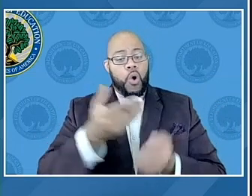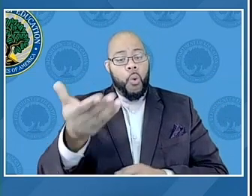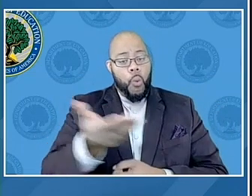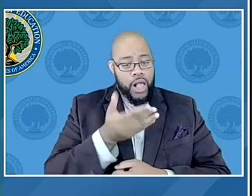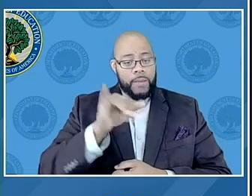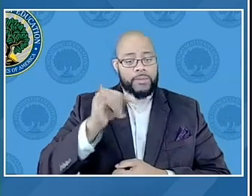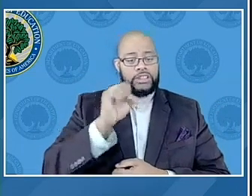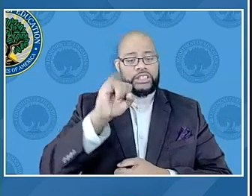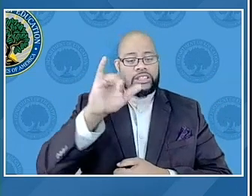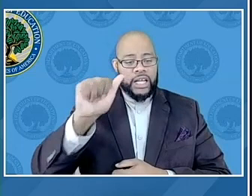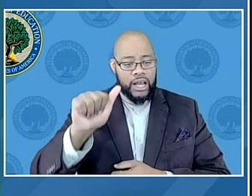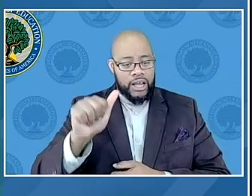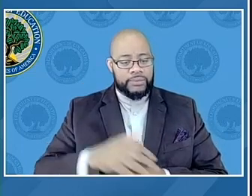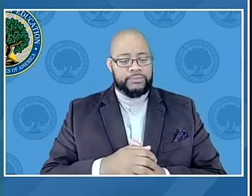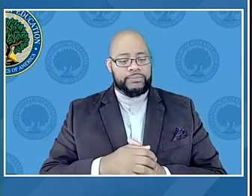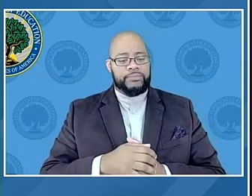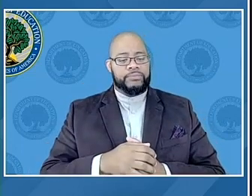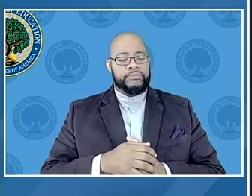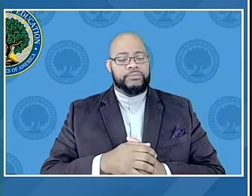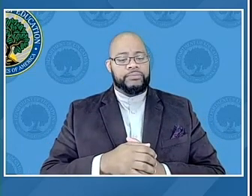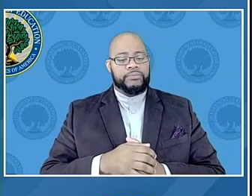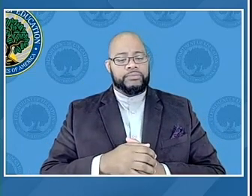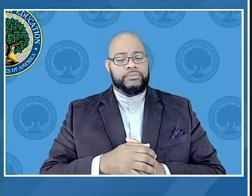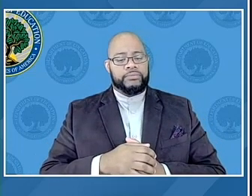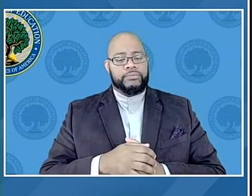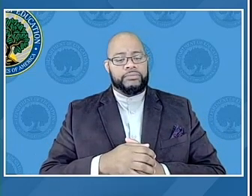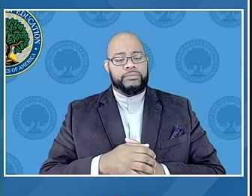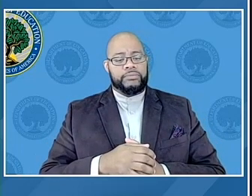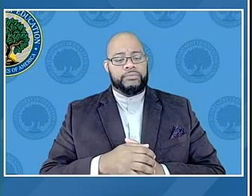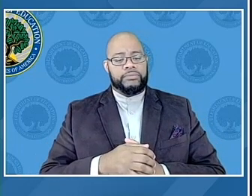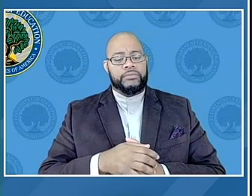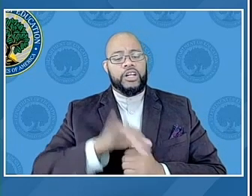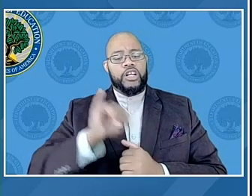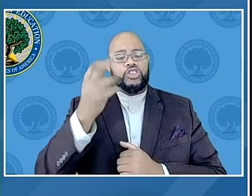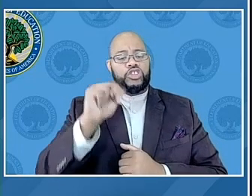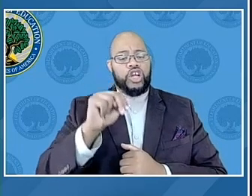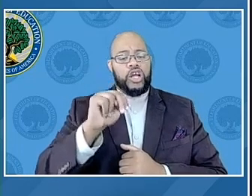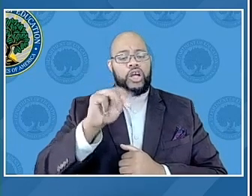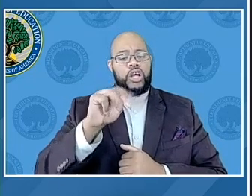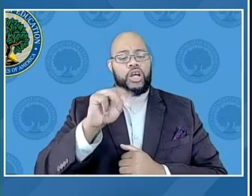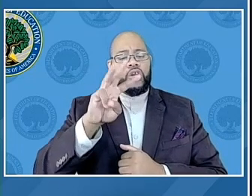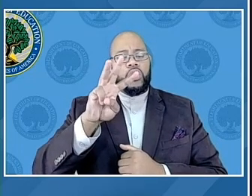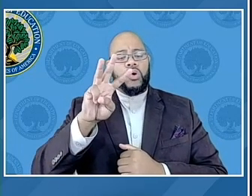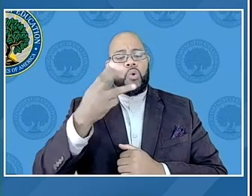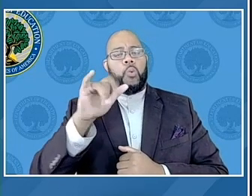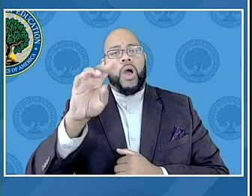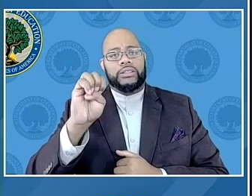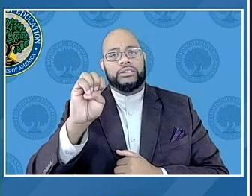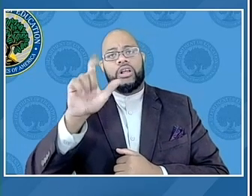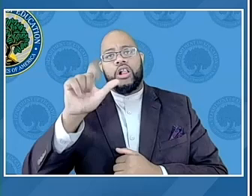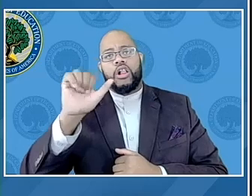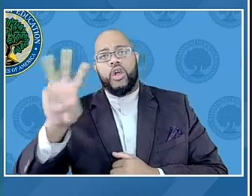And, John Whitelaw has joined us, for the